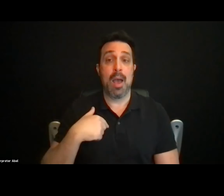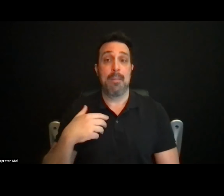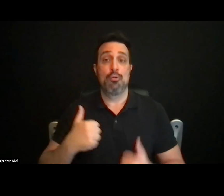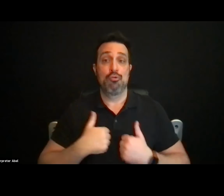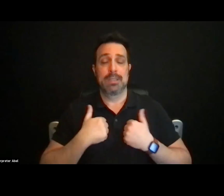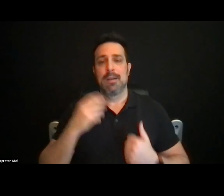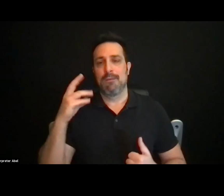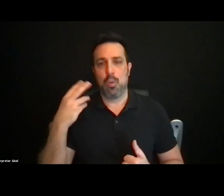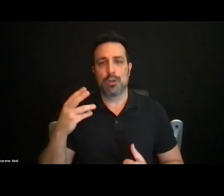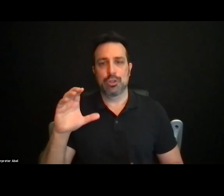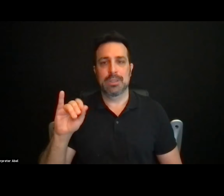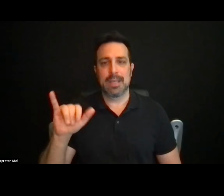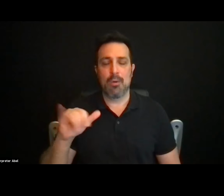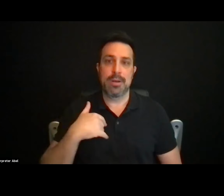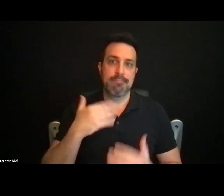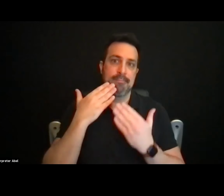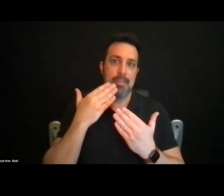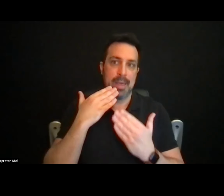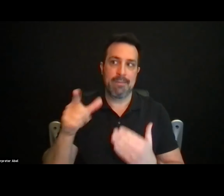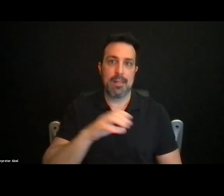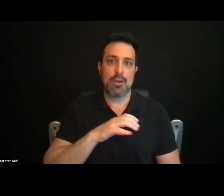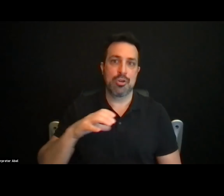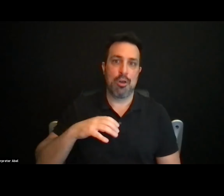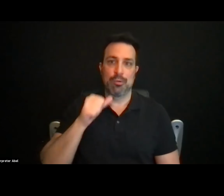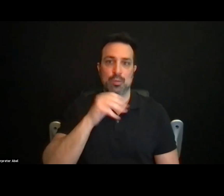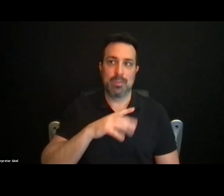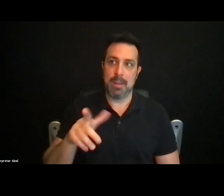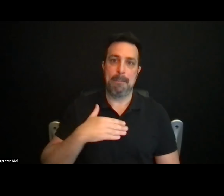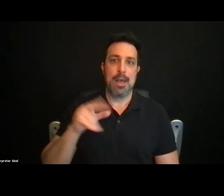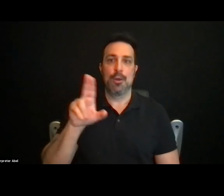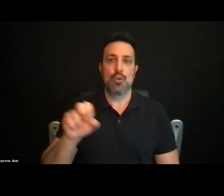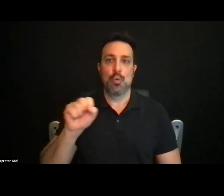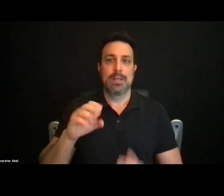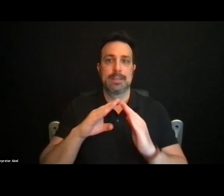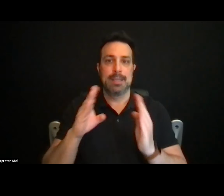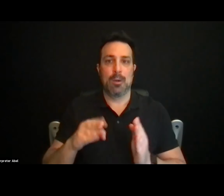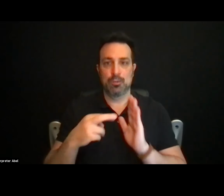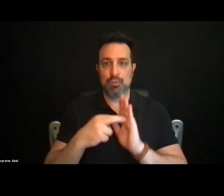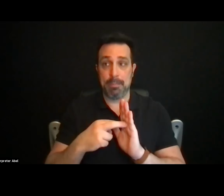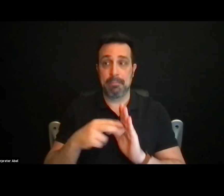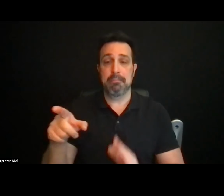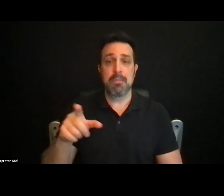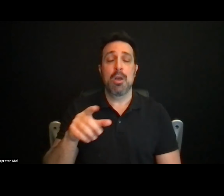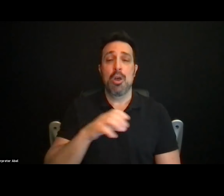includes Washington, Columbia counts and I'm a resident of Washington county and